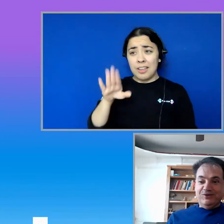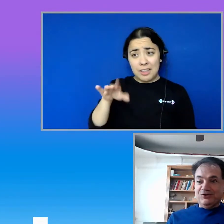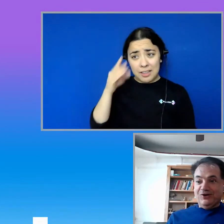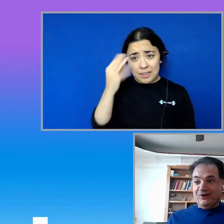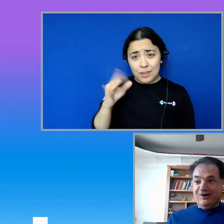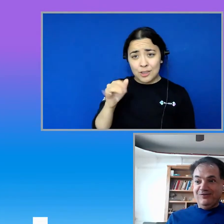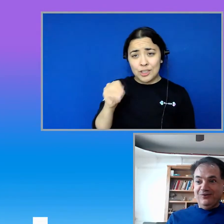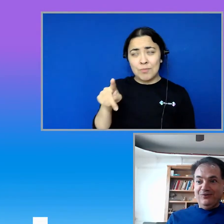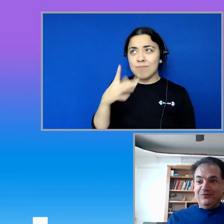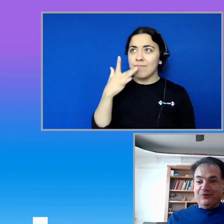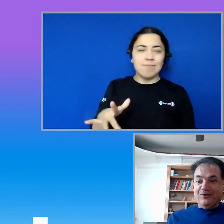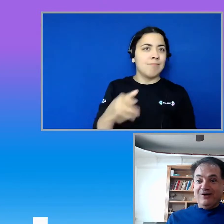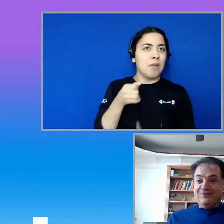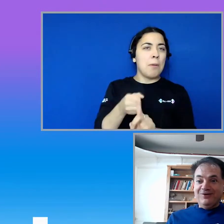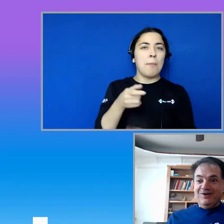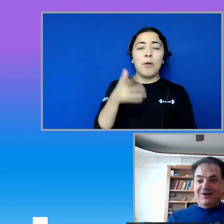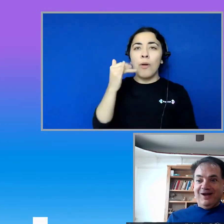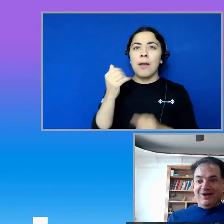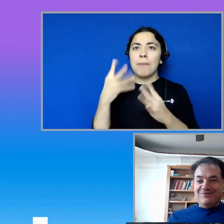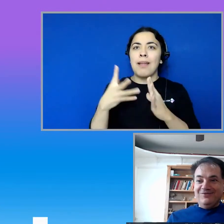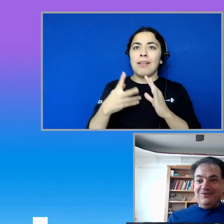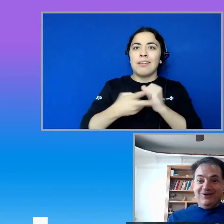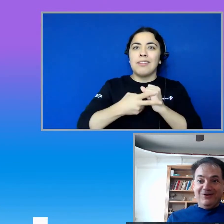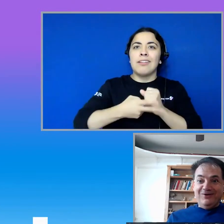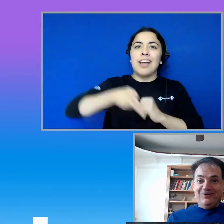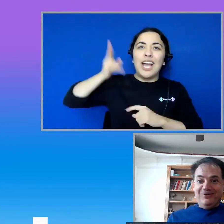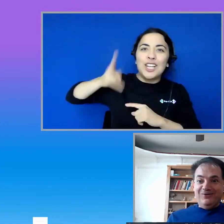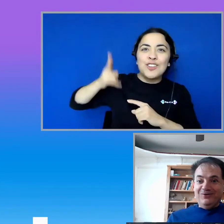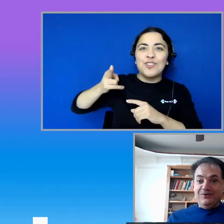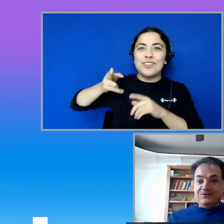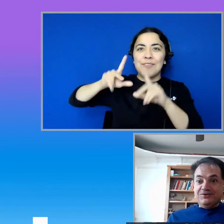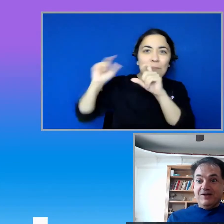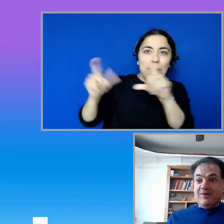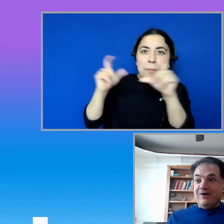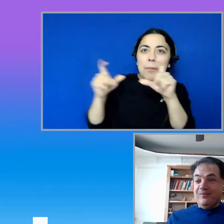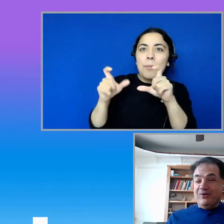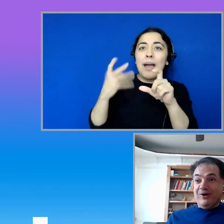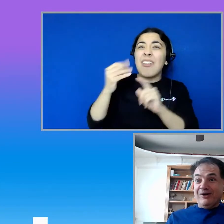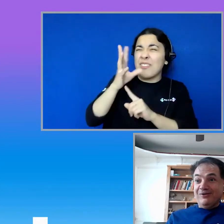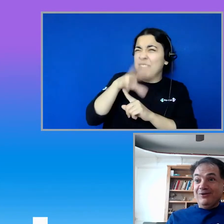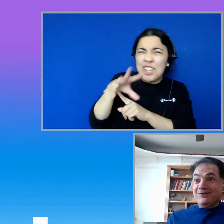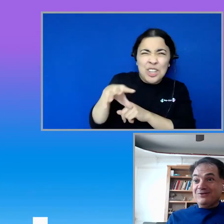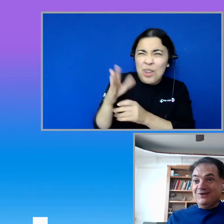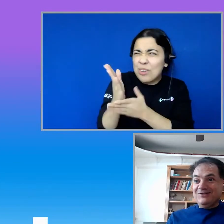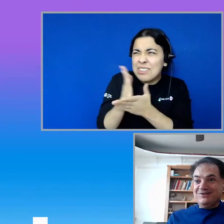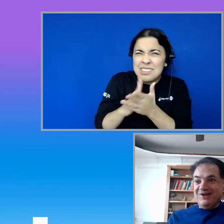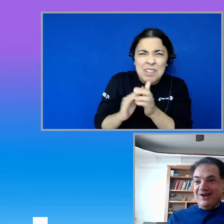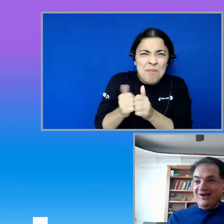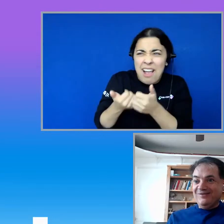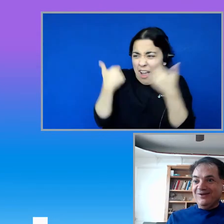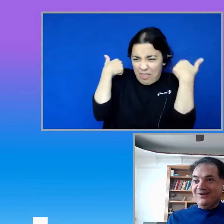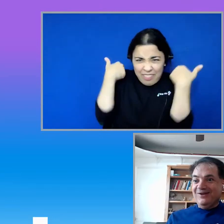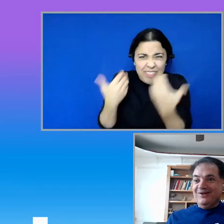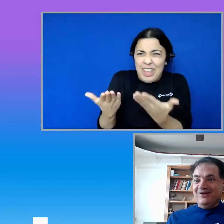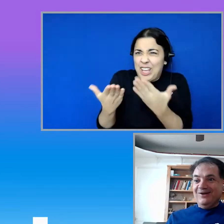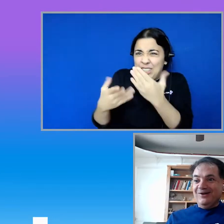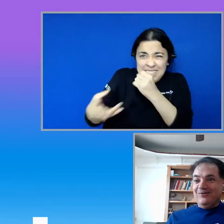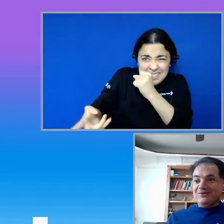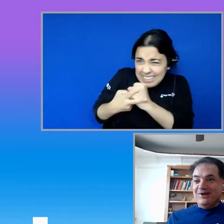that you had so much archival photographs and video somehow